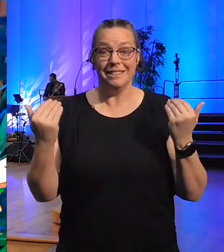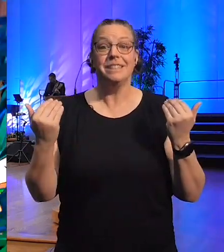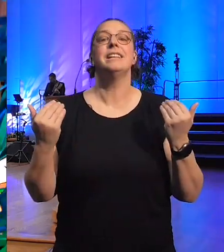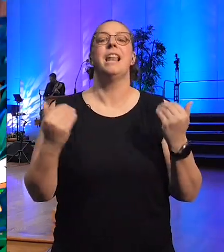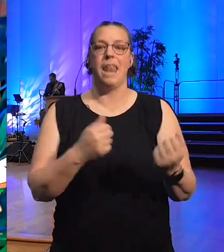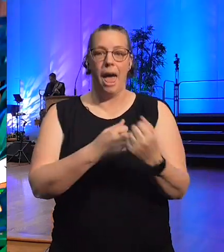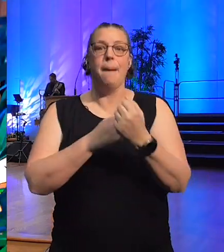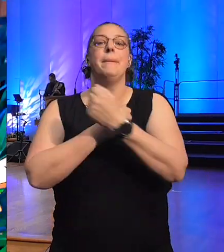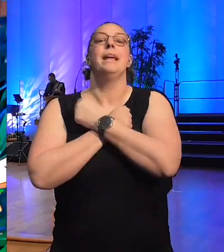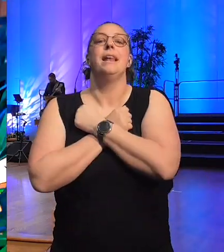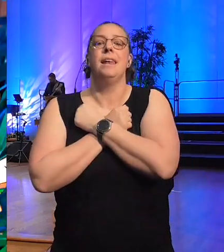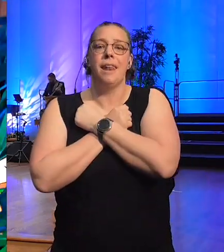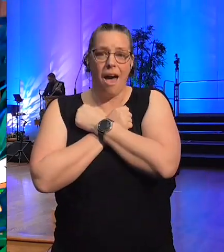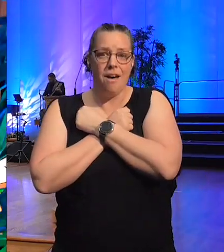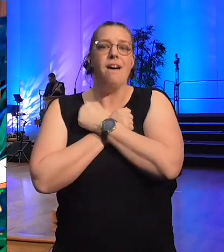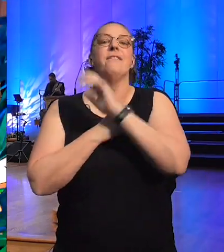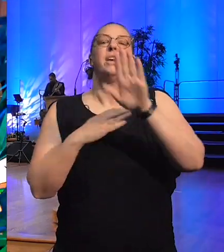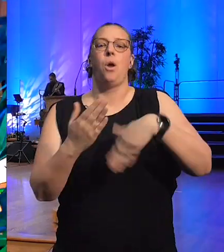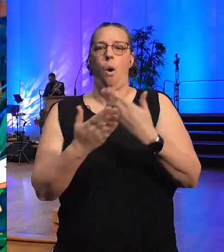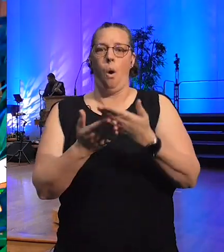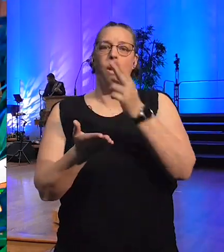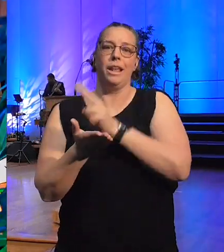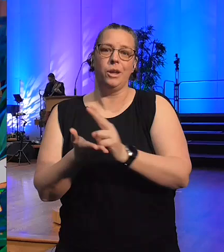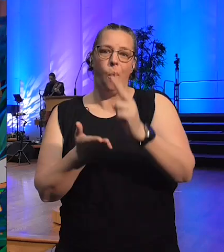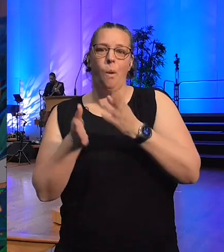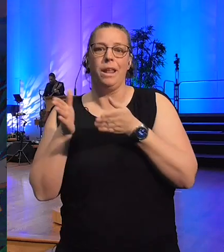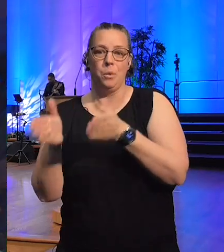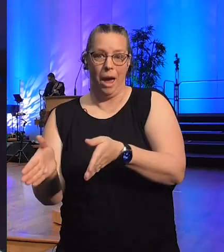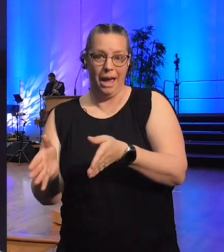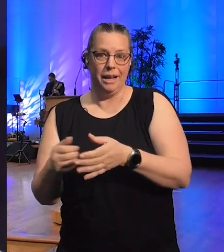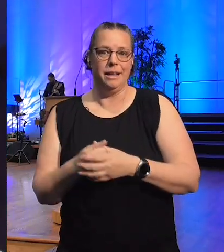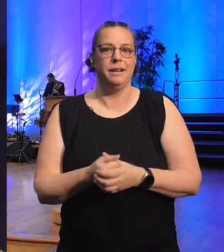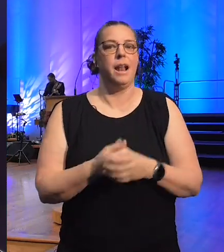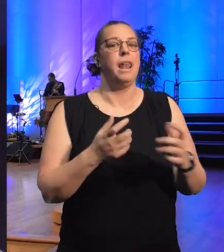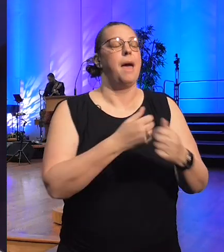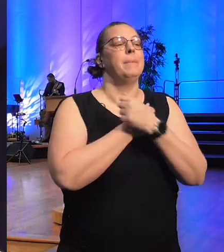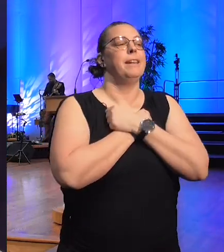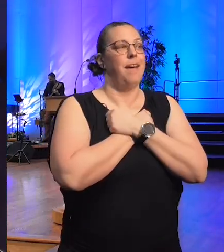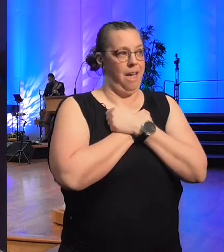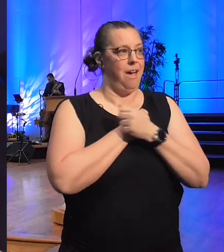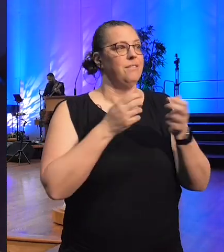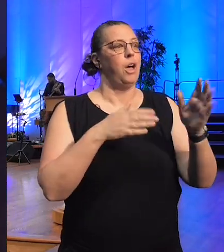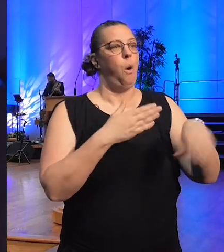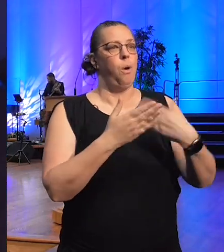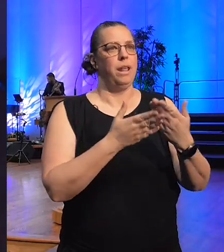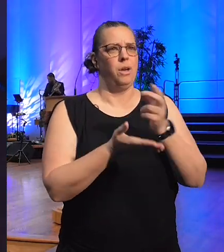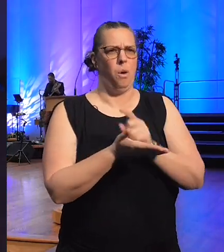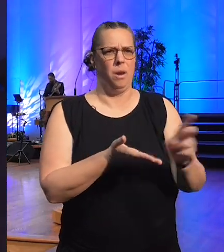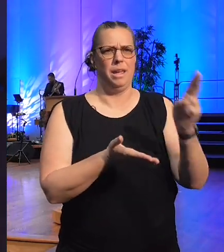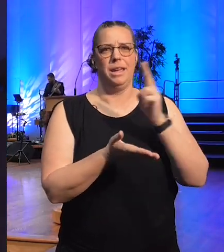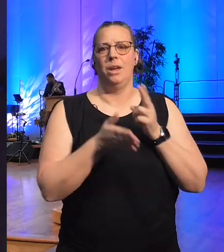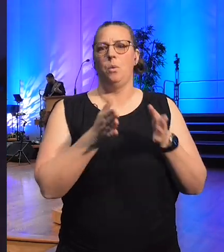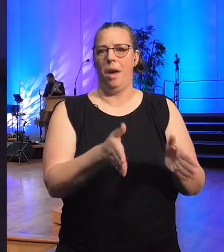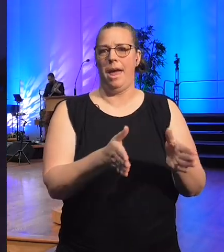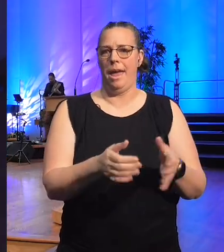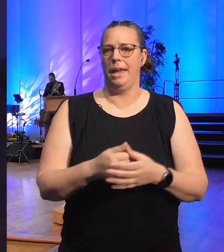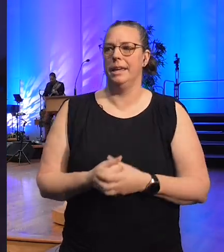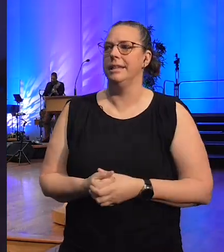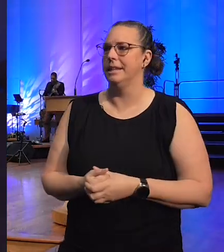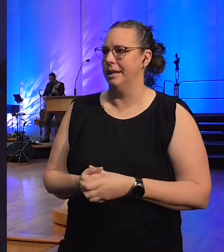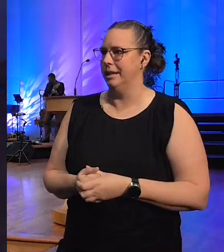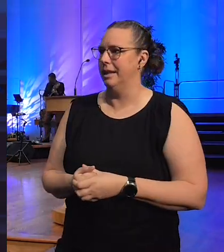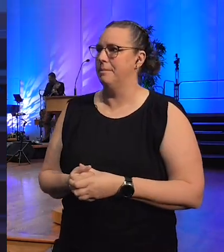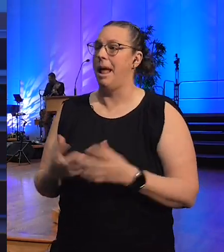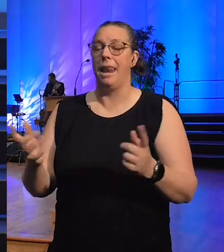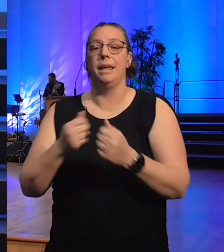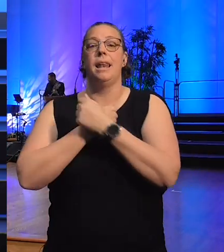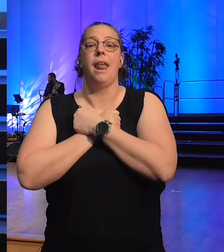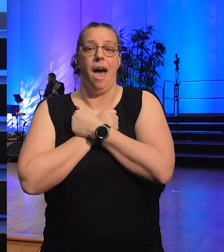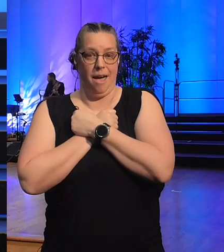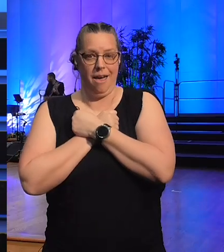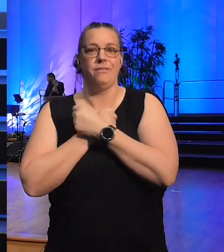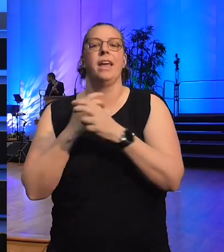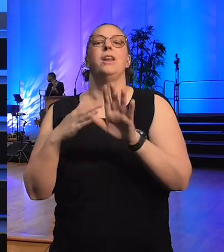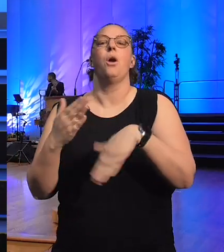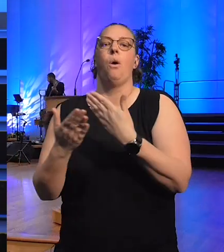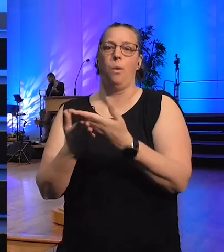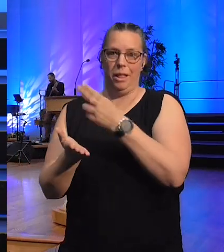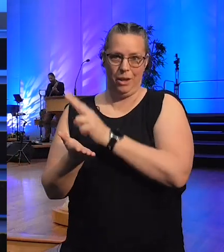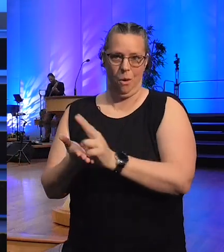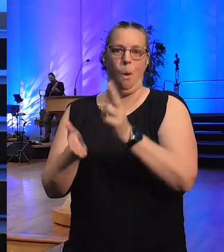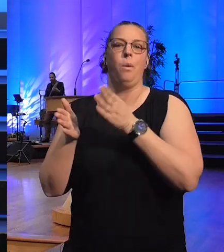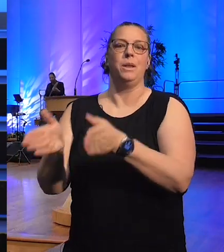oh let me love in a holy holy way holding love ho ho holding me love in a holy holy